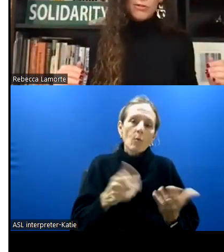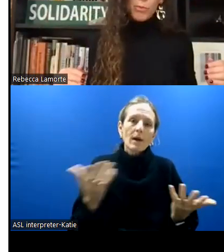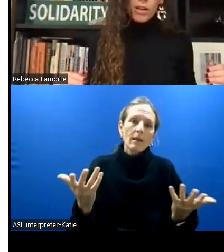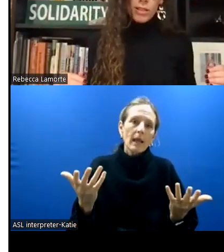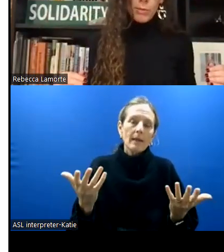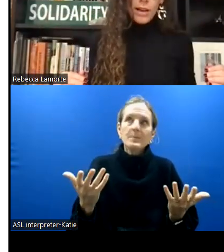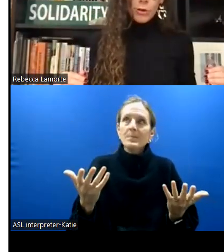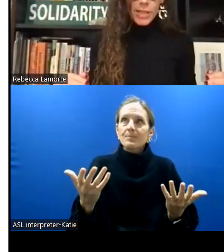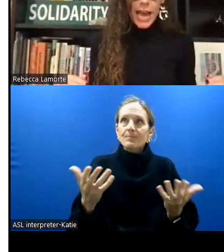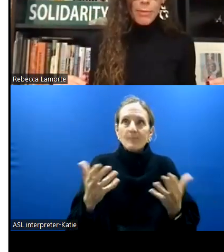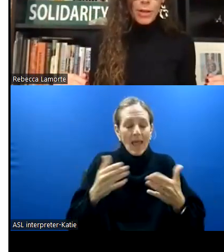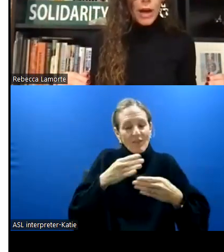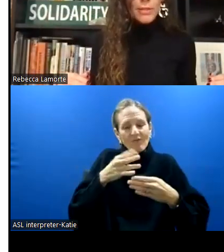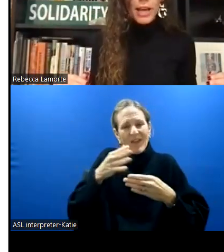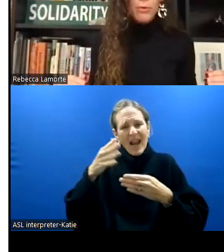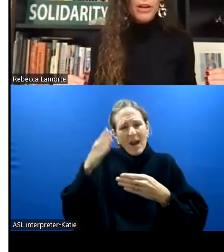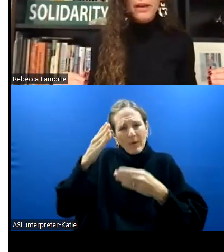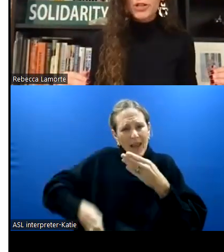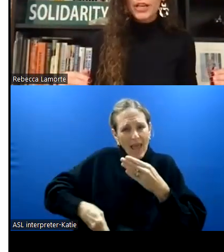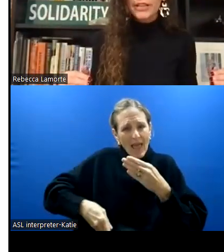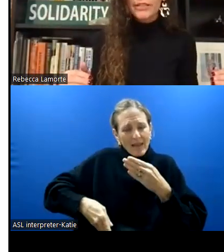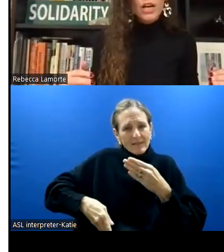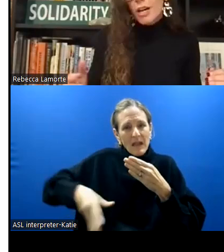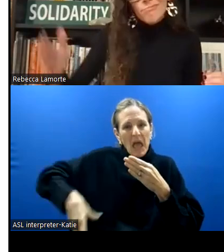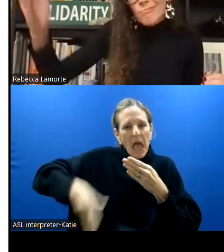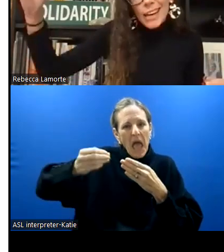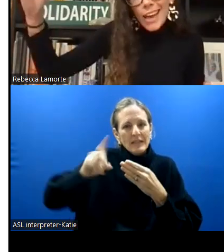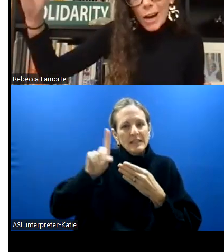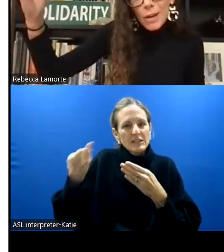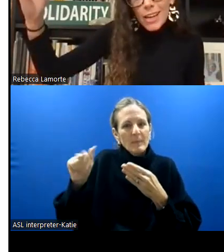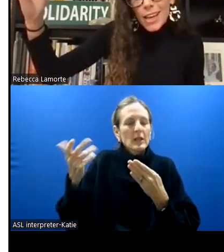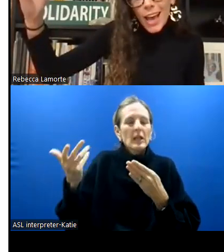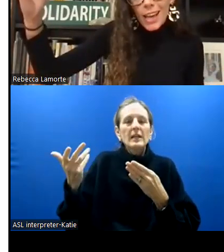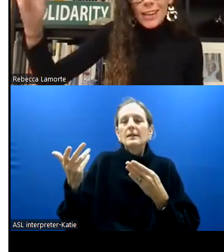of your policy platform tab on your website where it mentions Medicare, Medicaid.